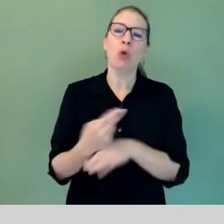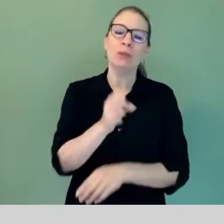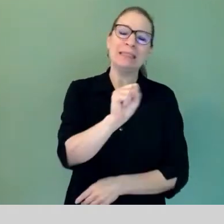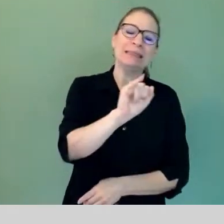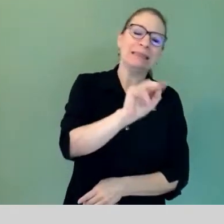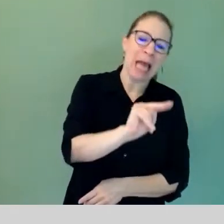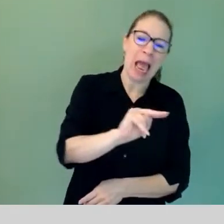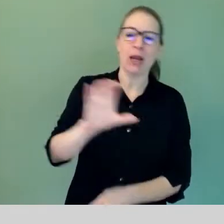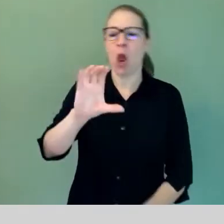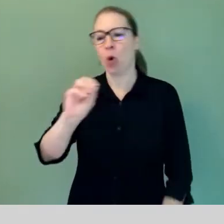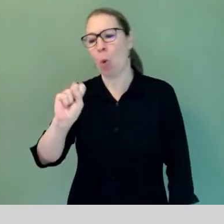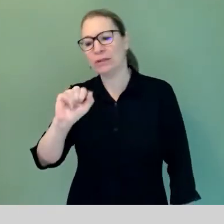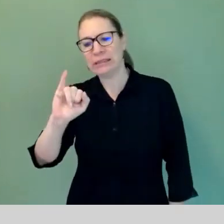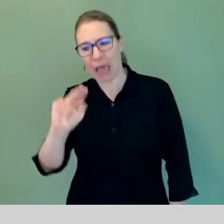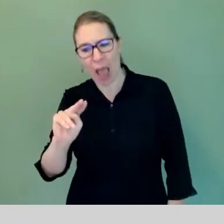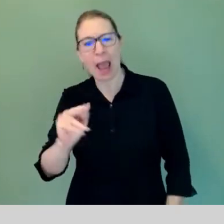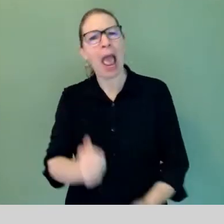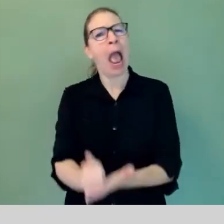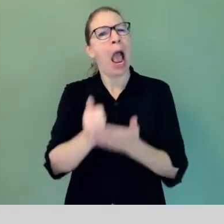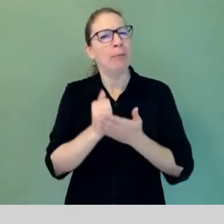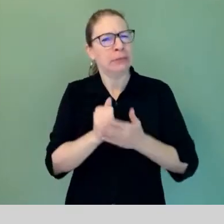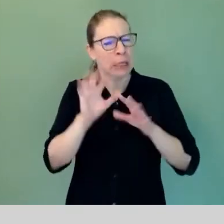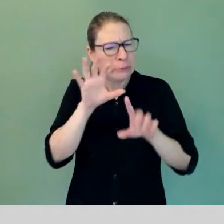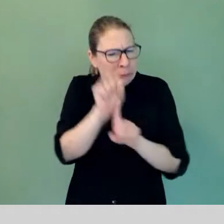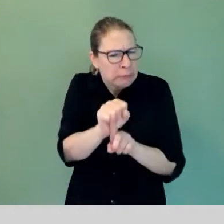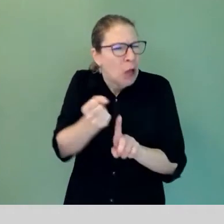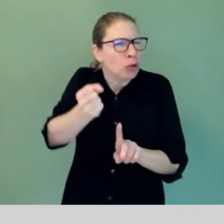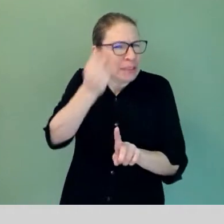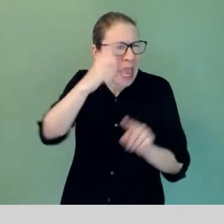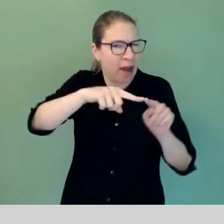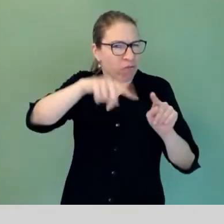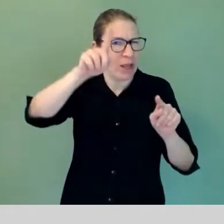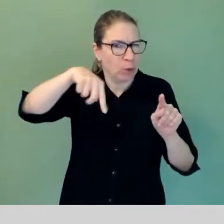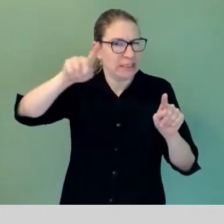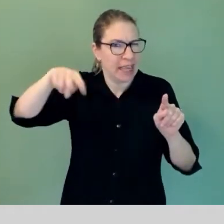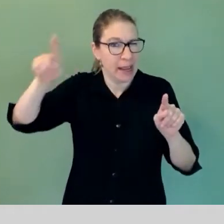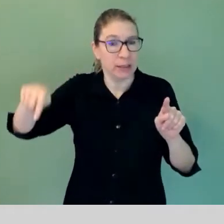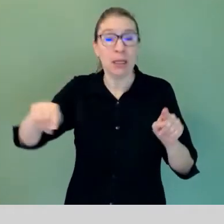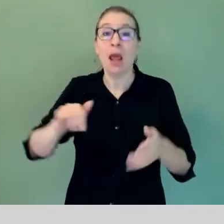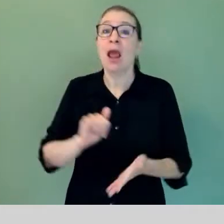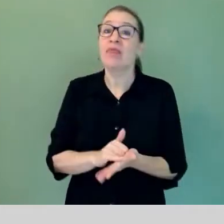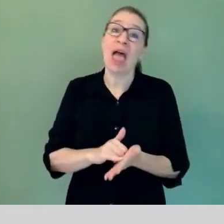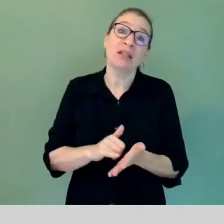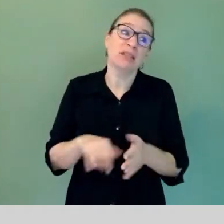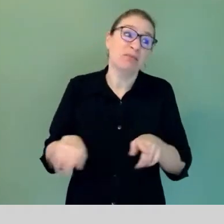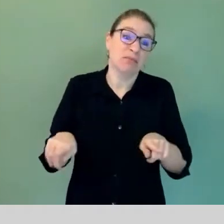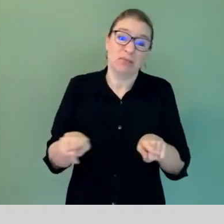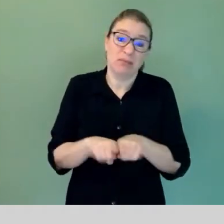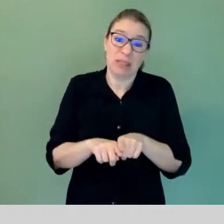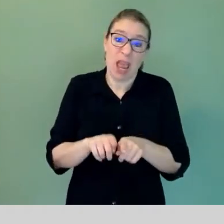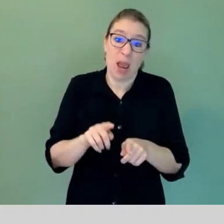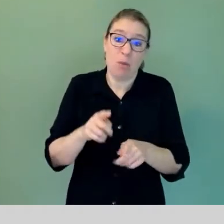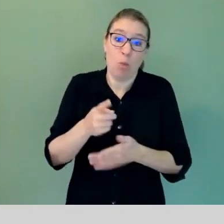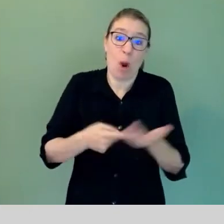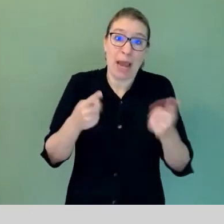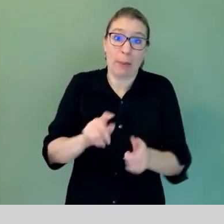of signs and cosines, helps us determine these frequencies. And that is essentially also called for a transform.